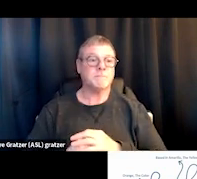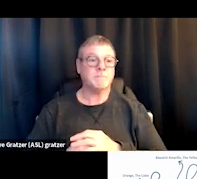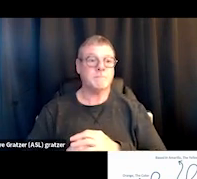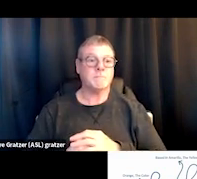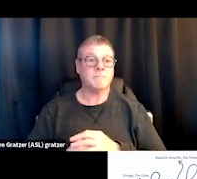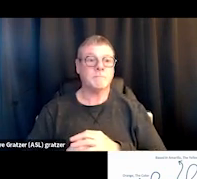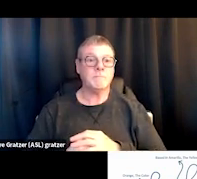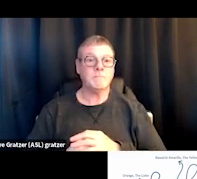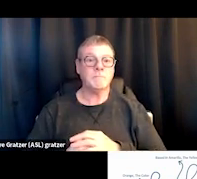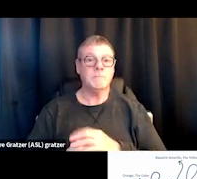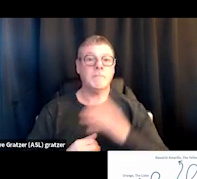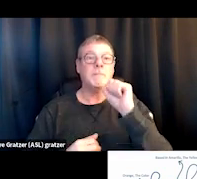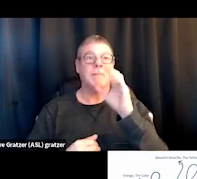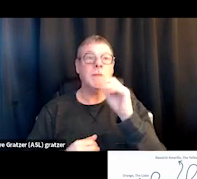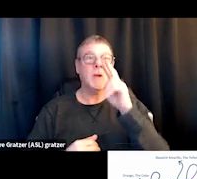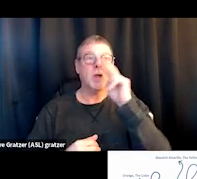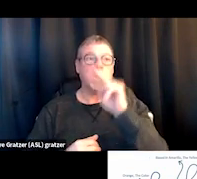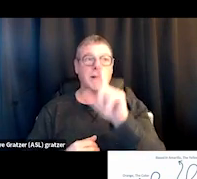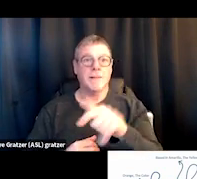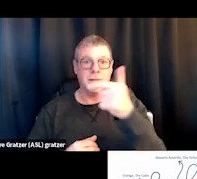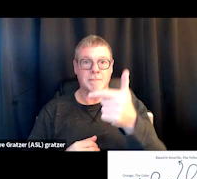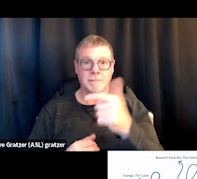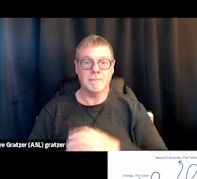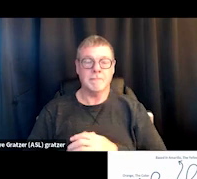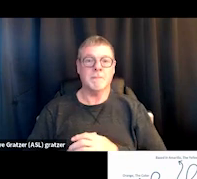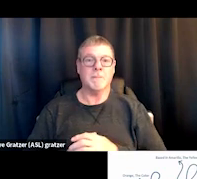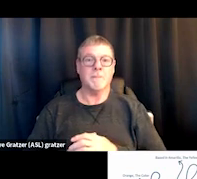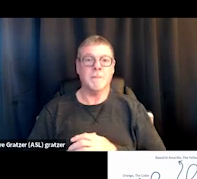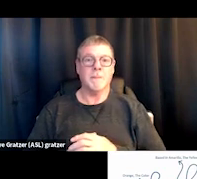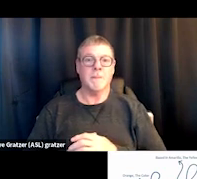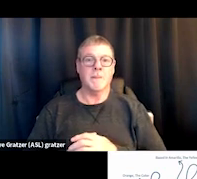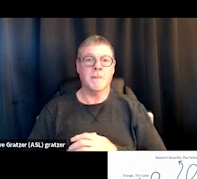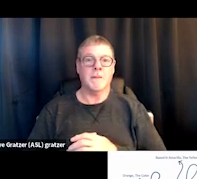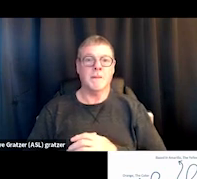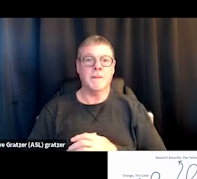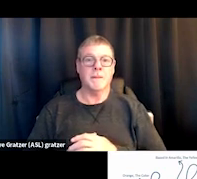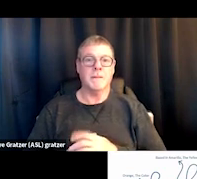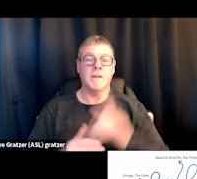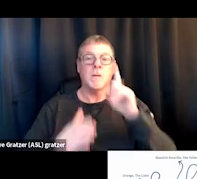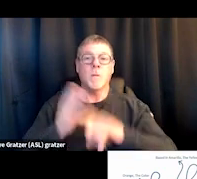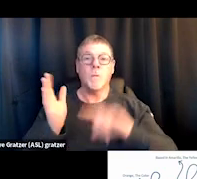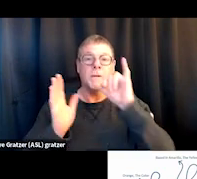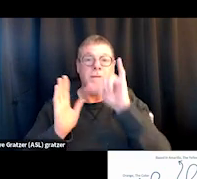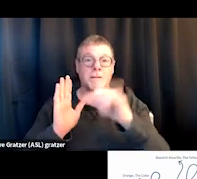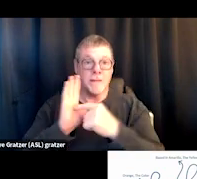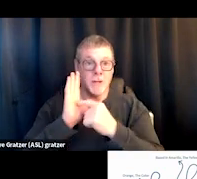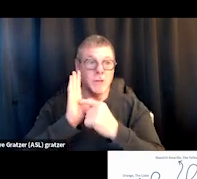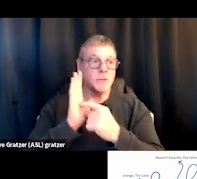So if we take a look at the next slide, you know, what that shows us, so the next slide, please,